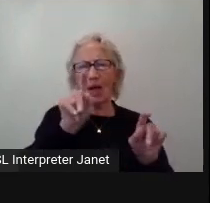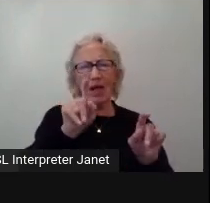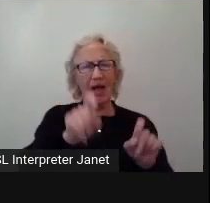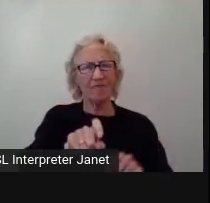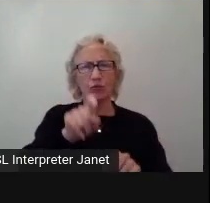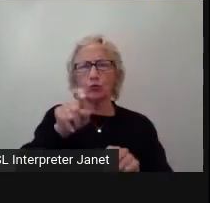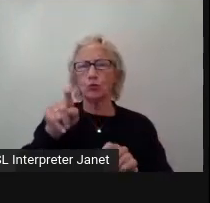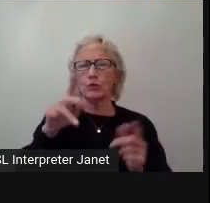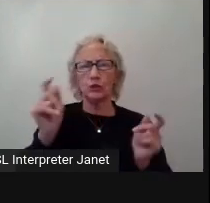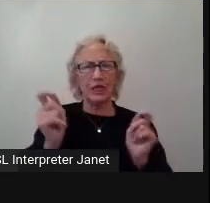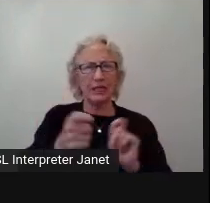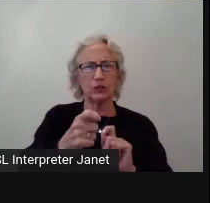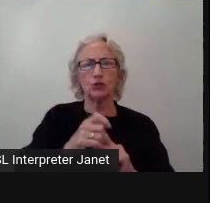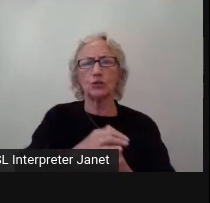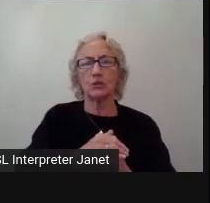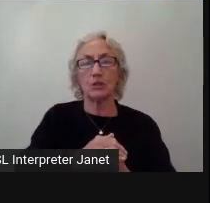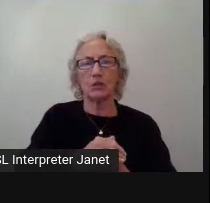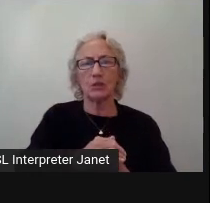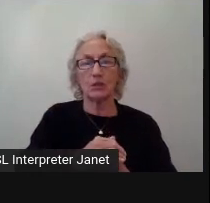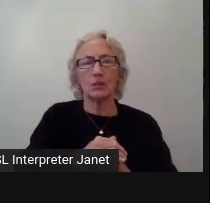We have all of that.